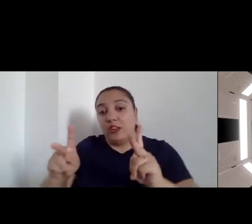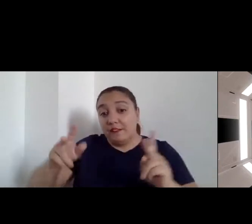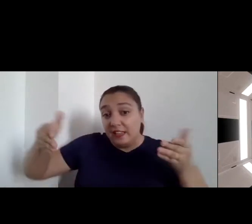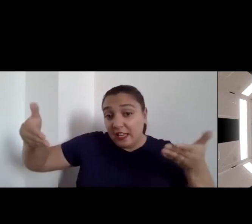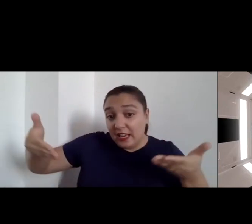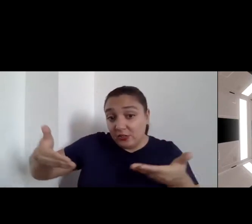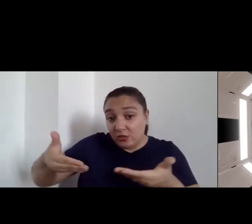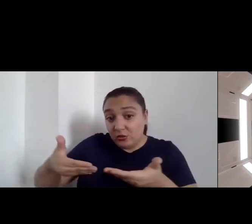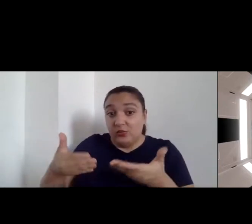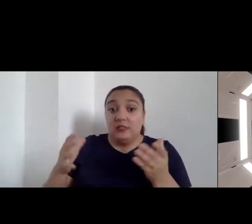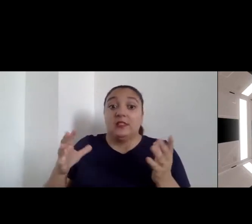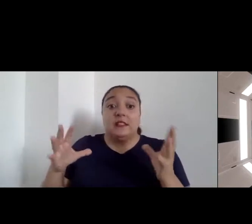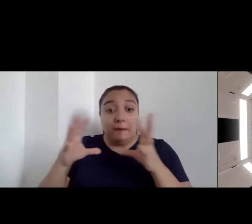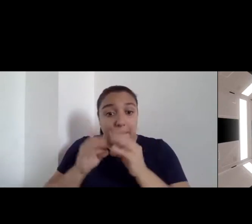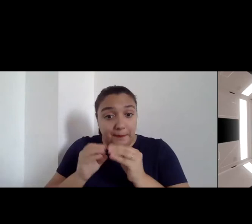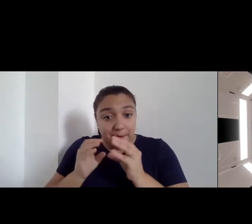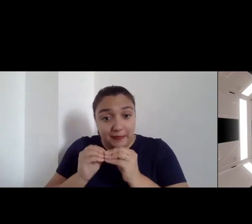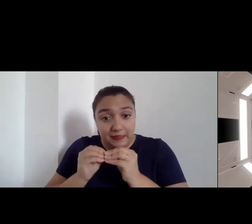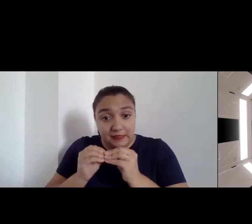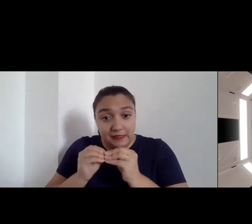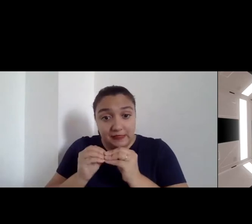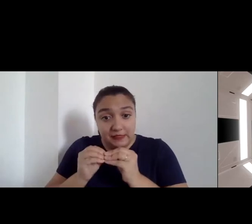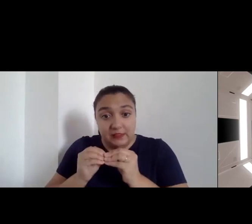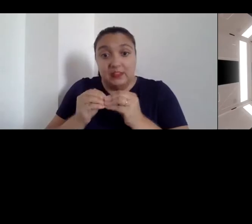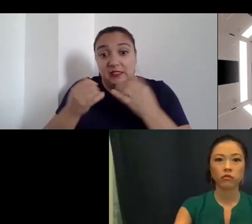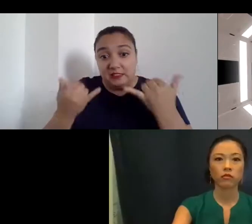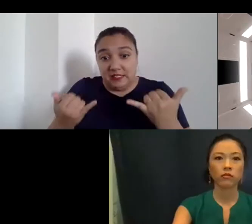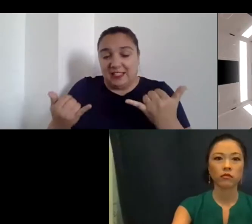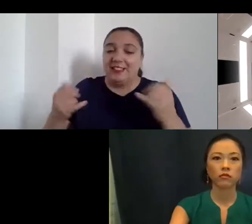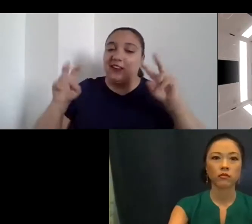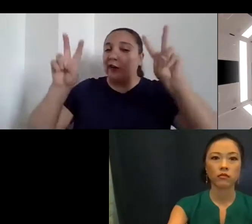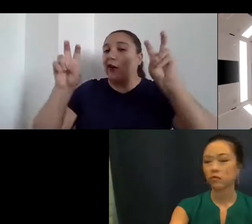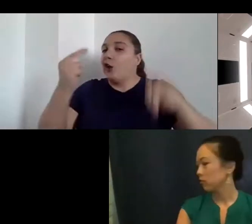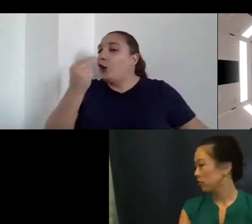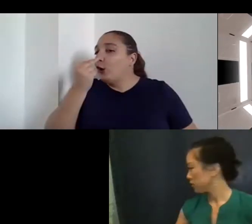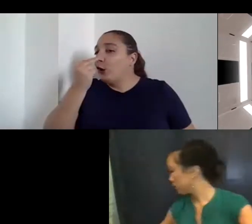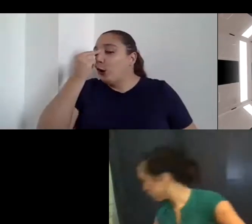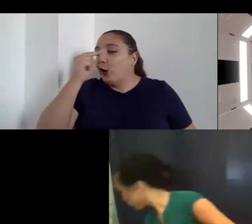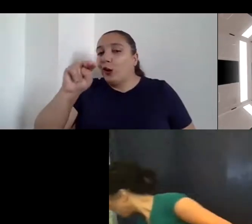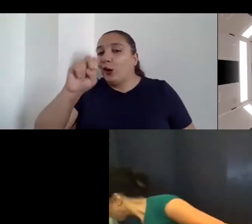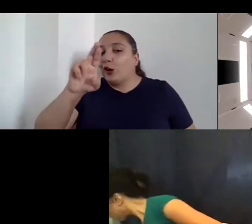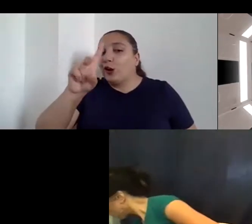nerds. They will each give you a description of themselves and what they do and we will